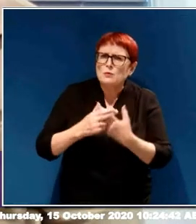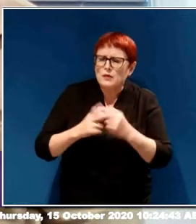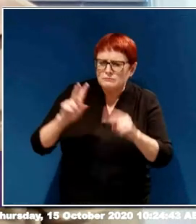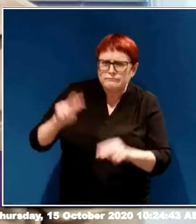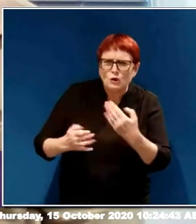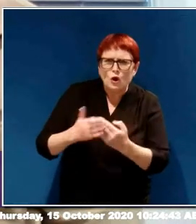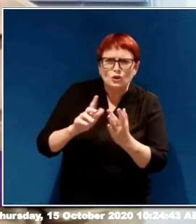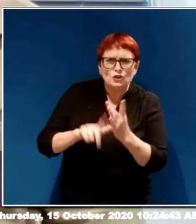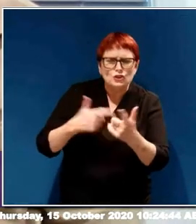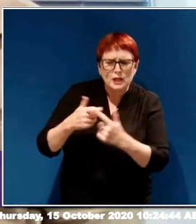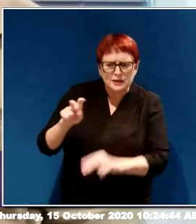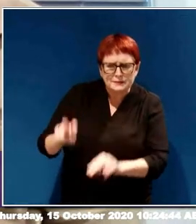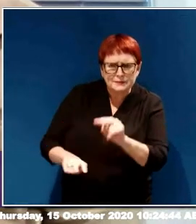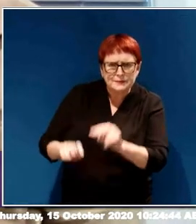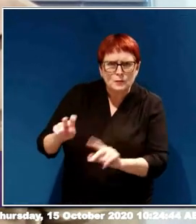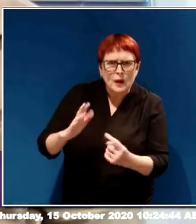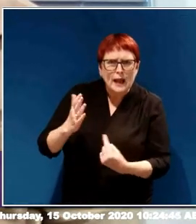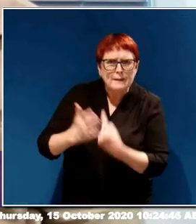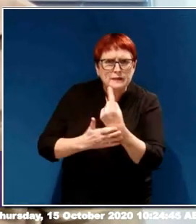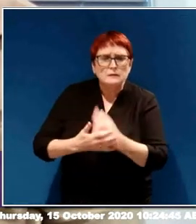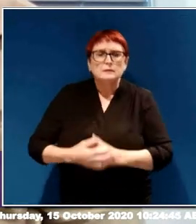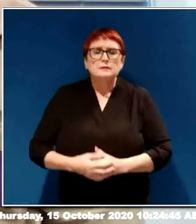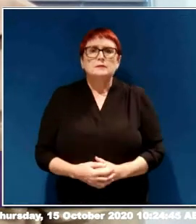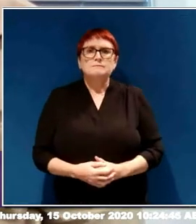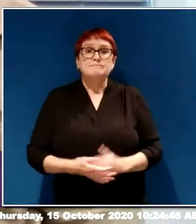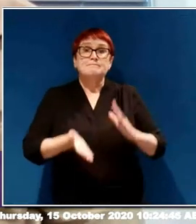They went through about 12 months of assessments so they did the